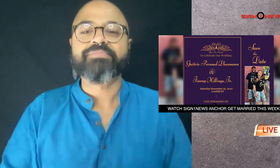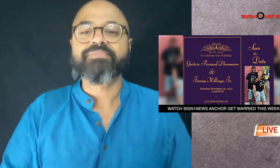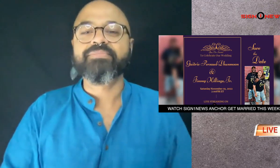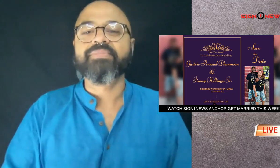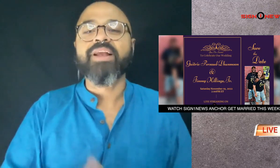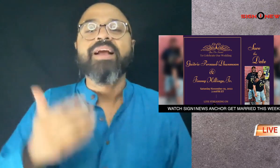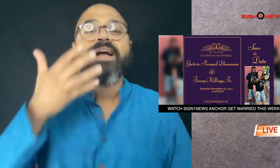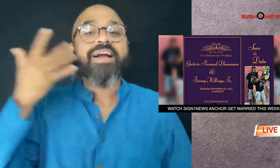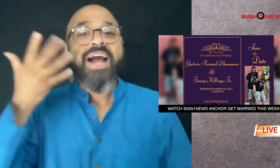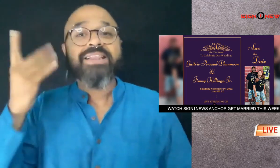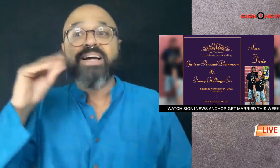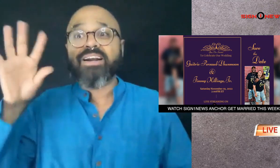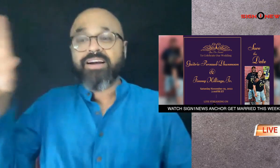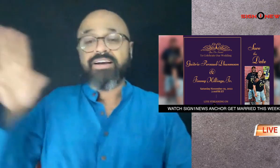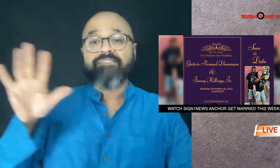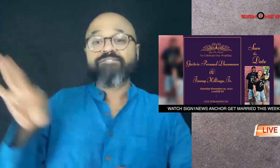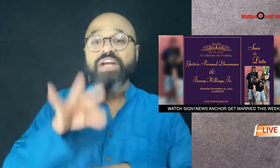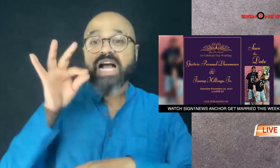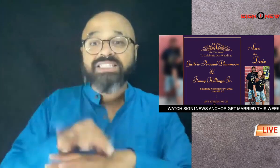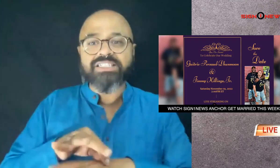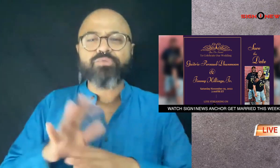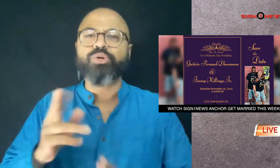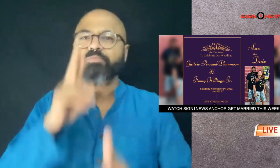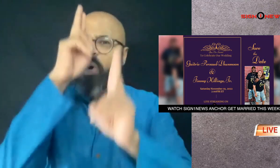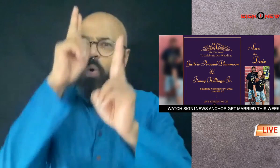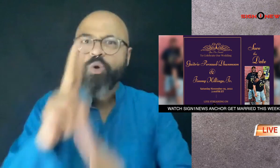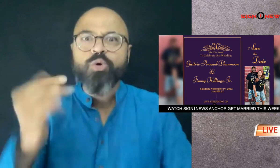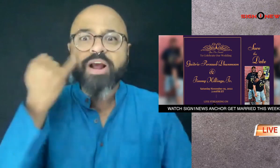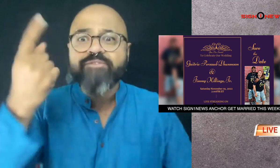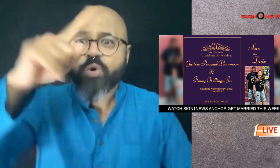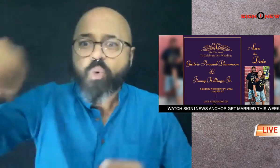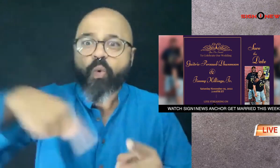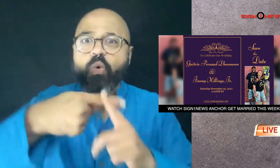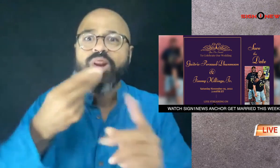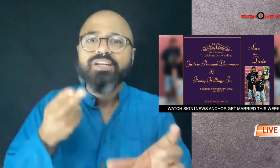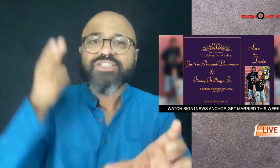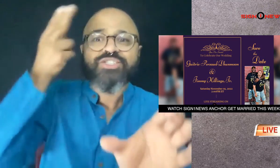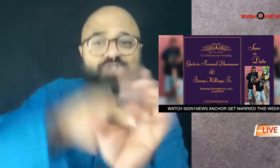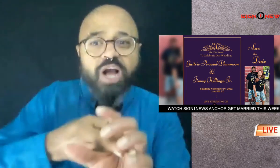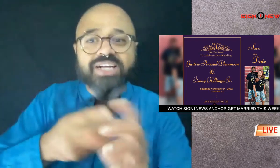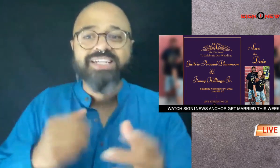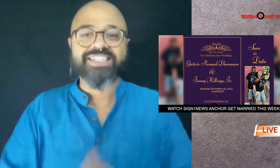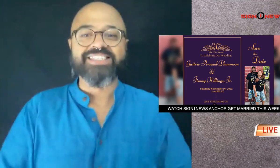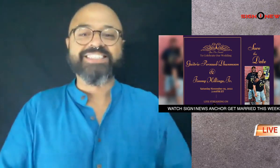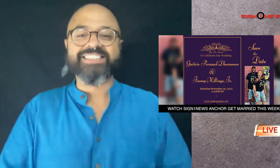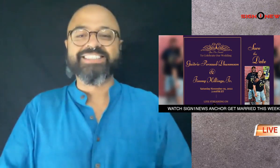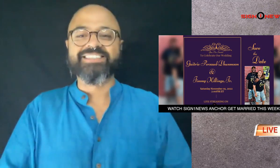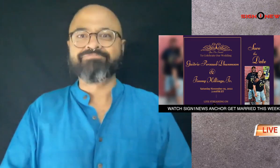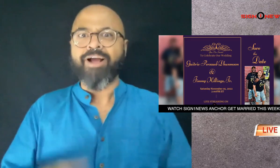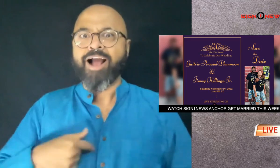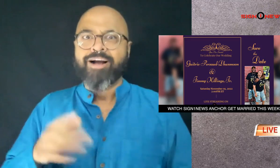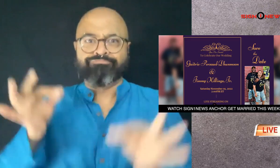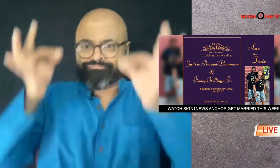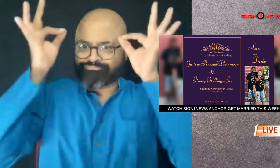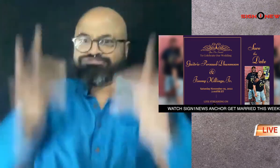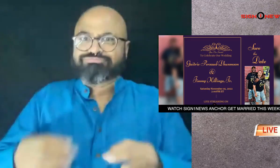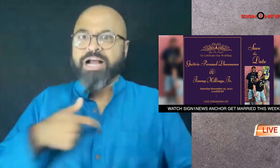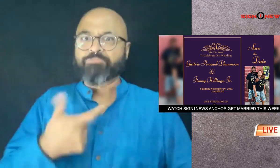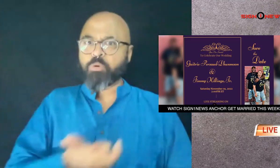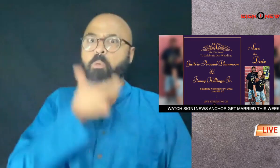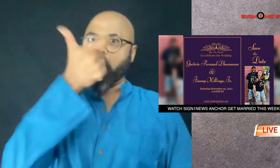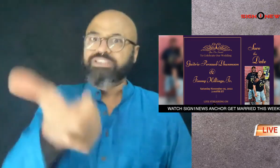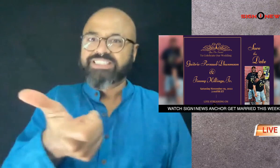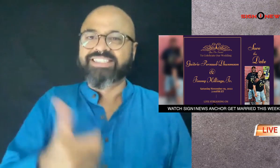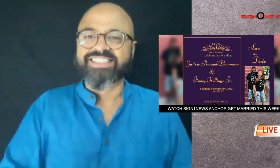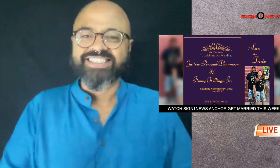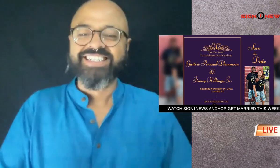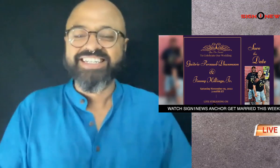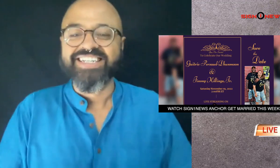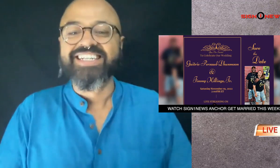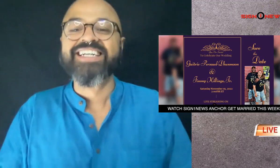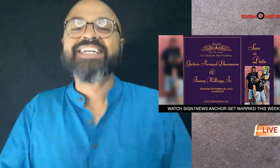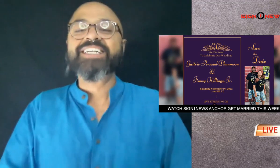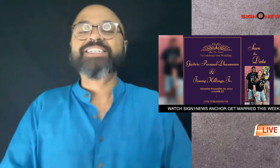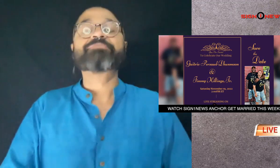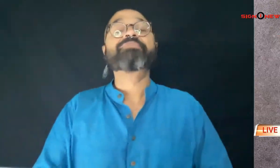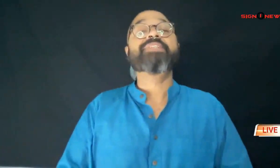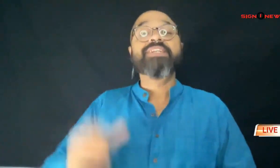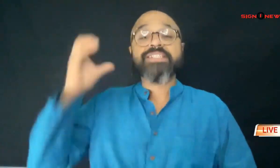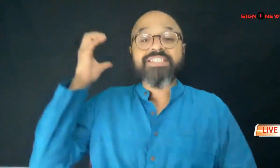would be honored if you join them I will definitely be watching Sign1News will be broadcasting